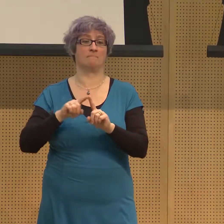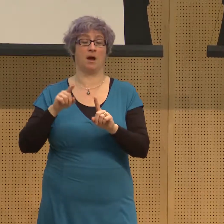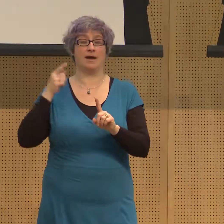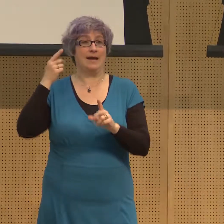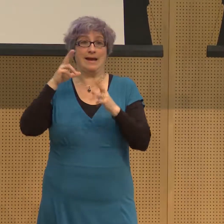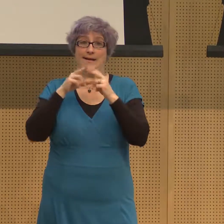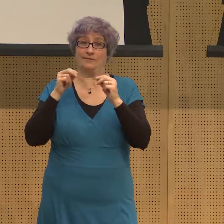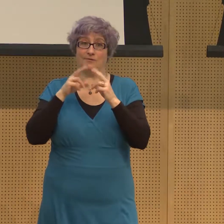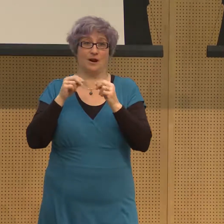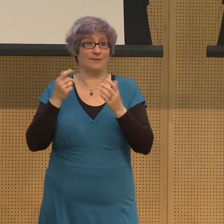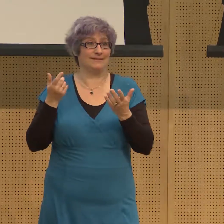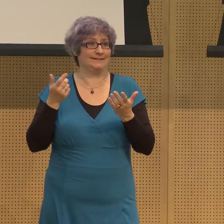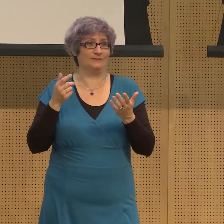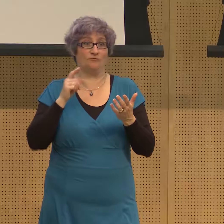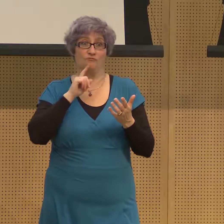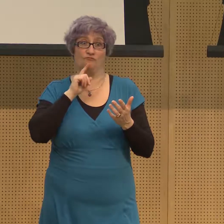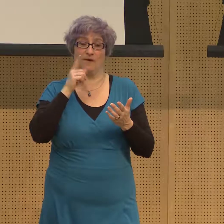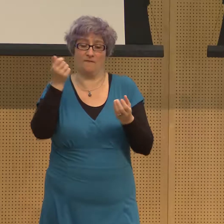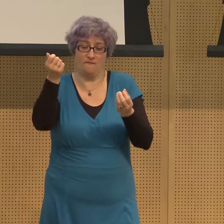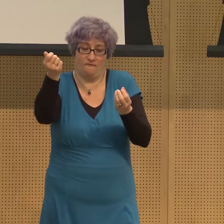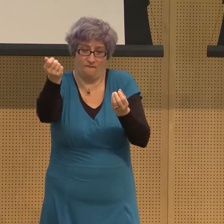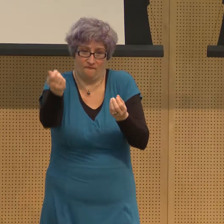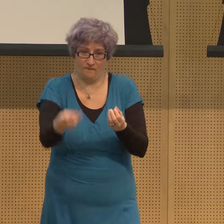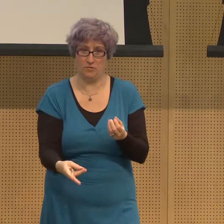Obviously, this isn't the best situation for one's language,